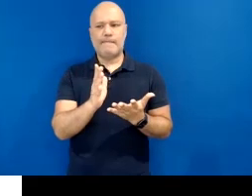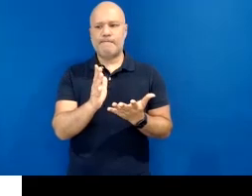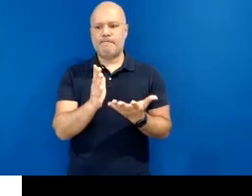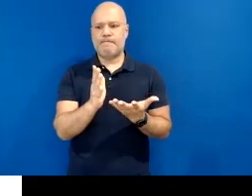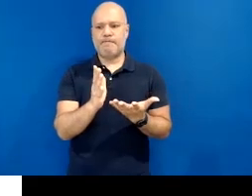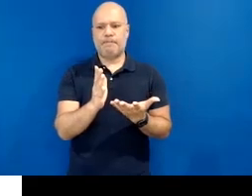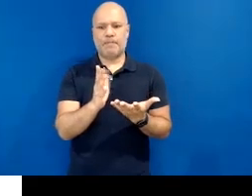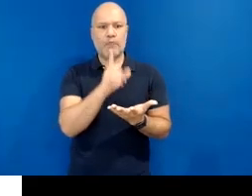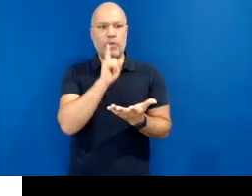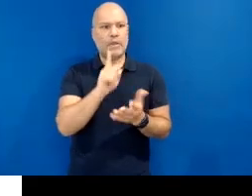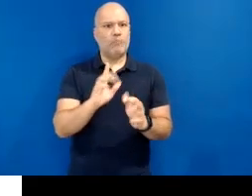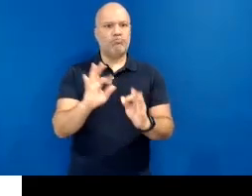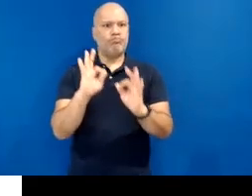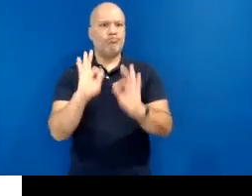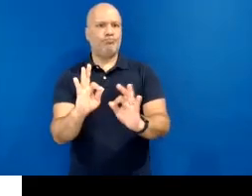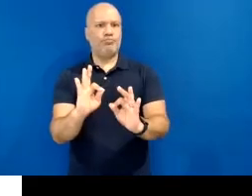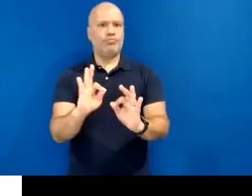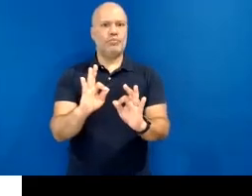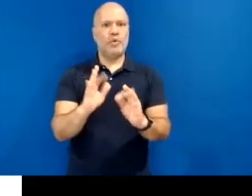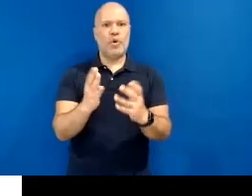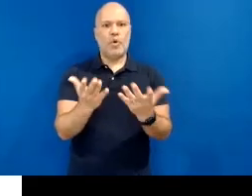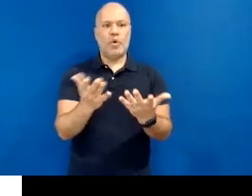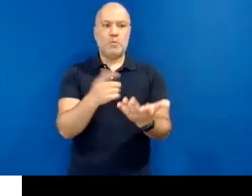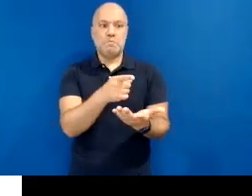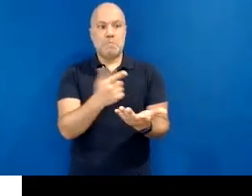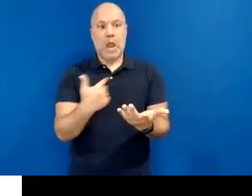neat and clean, I made this